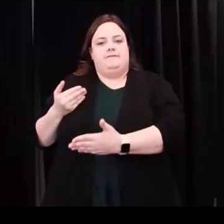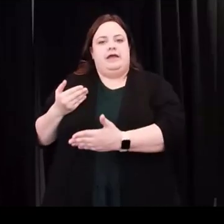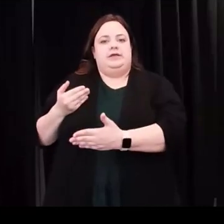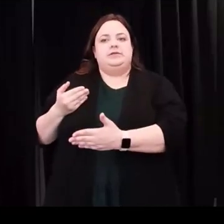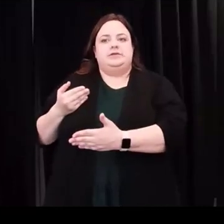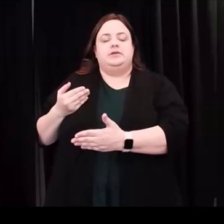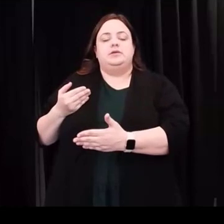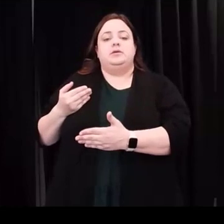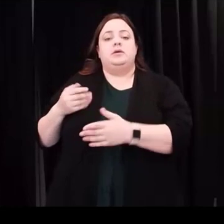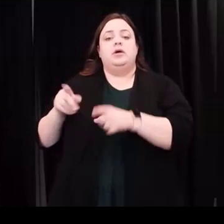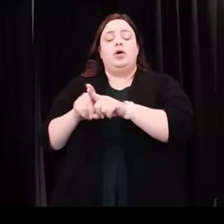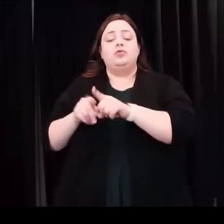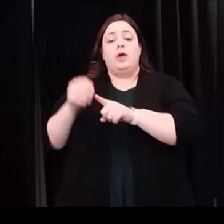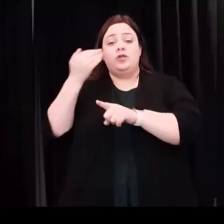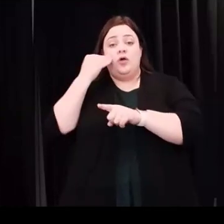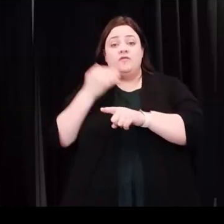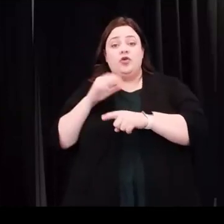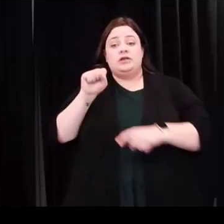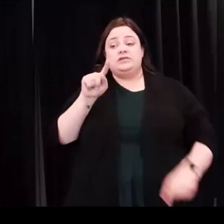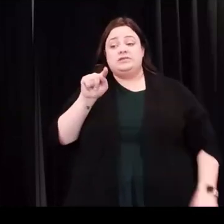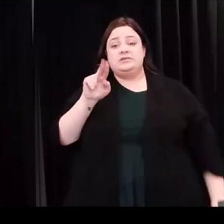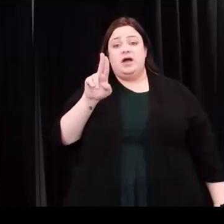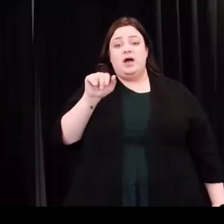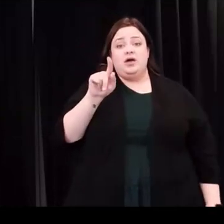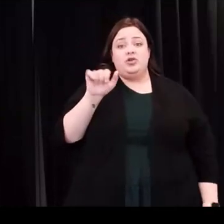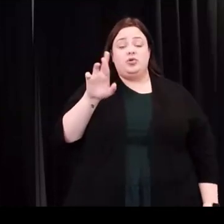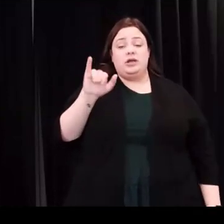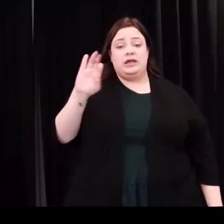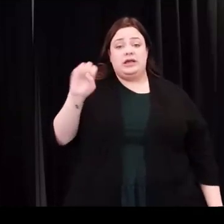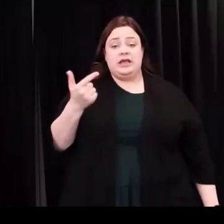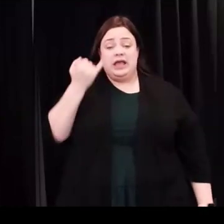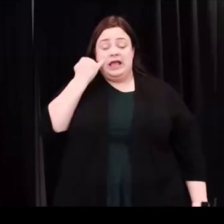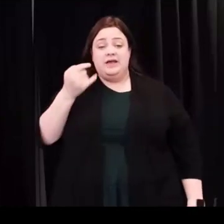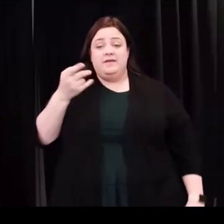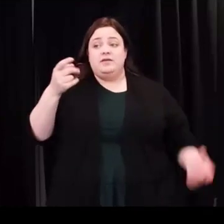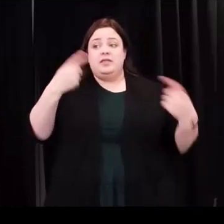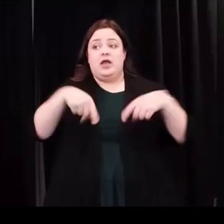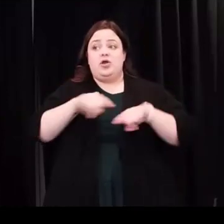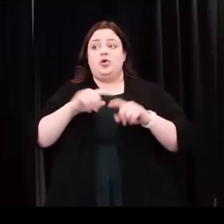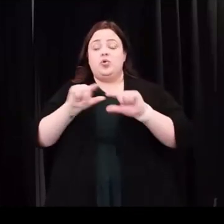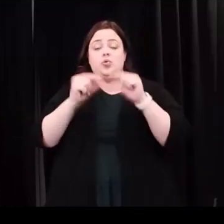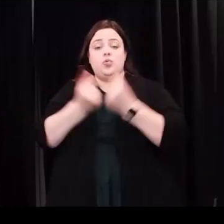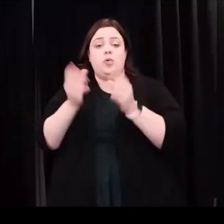know that for stuttering, one of the things is if they are in a group meeting situation,